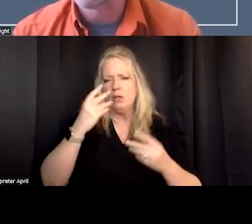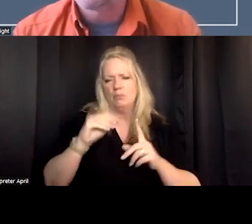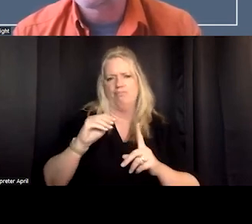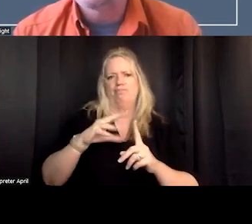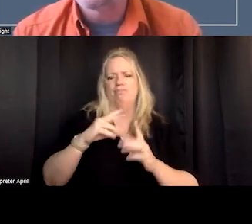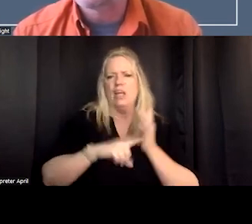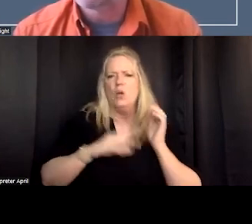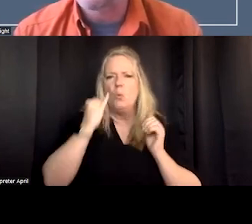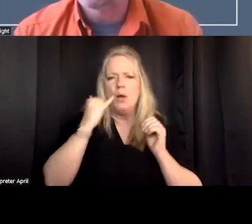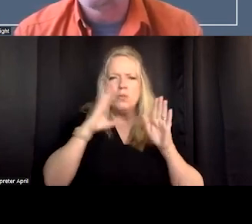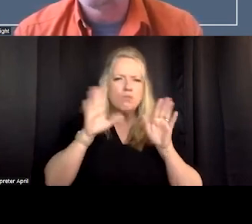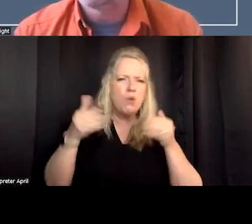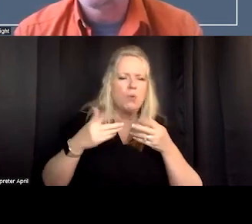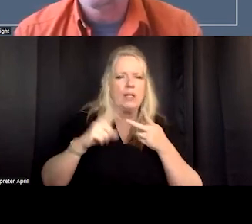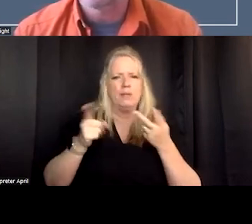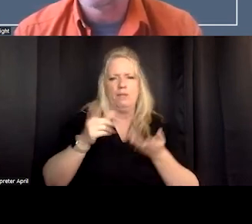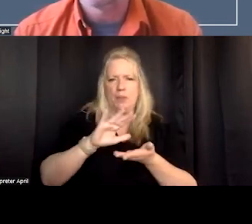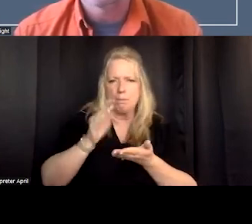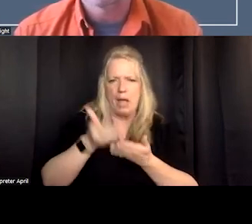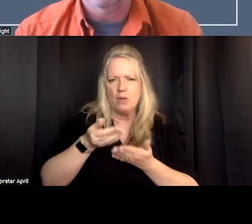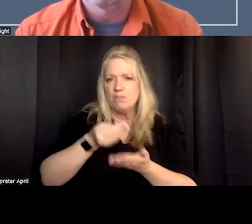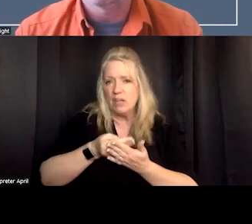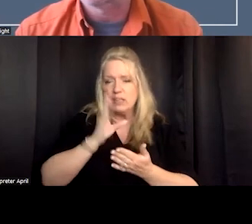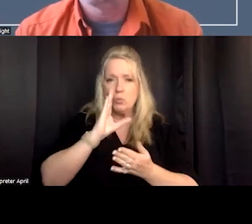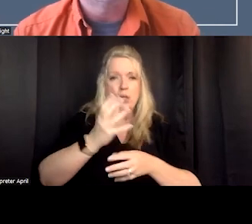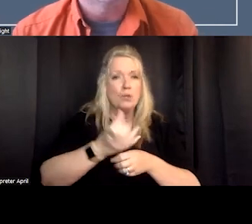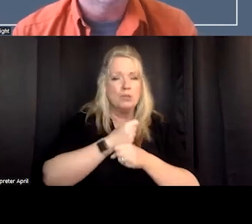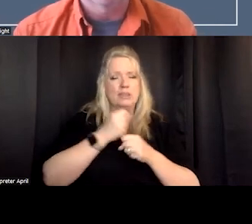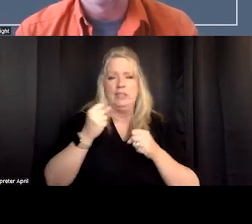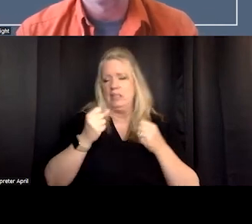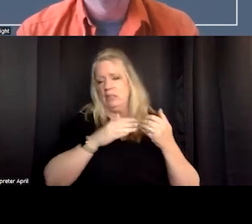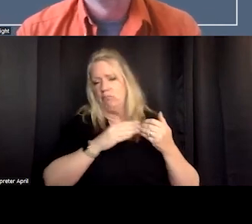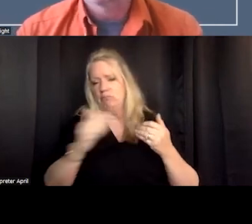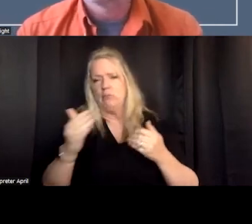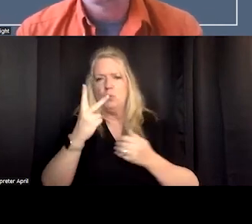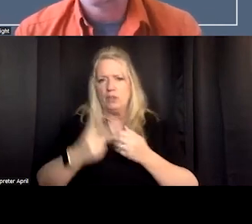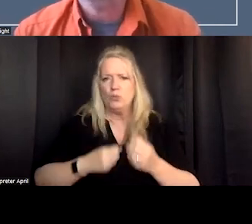FOCUS IS WITH THE AMOUNT OF FUNDING THEY WILL RECEIVE OVER THE TWO YEAR PERIOD. NEXT SLIDE.